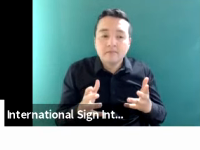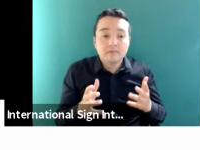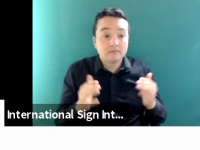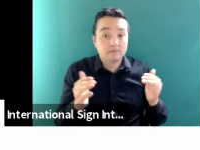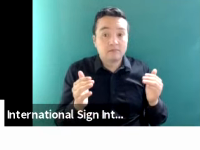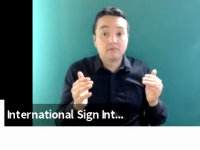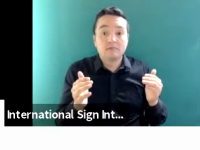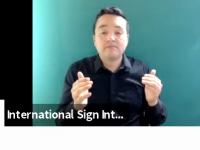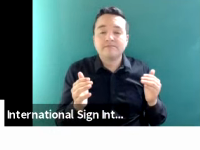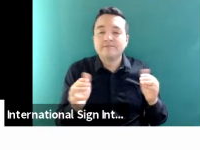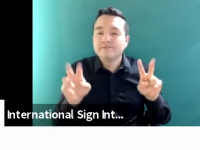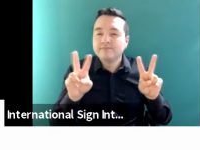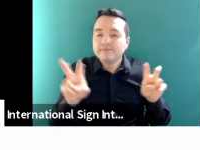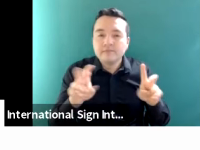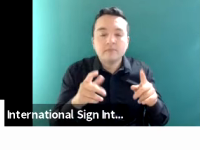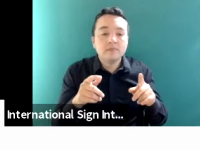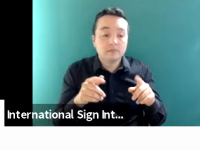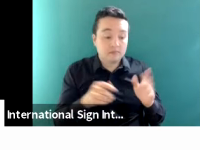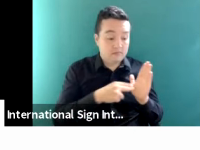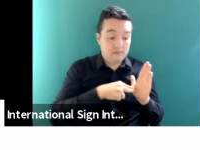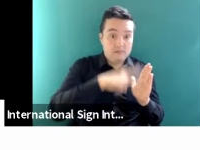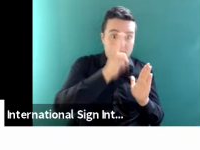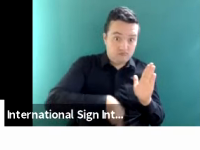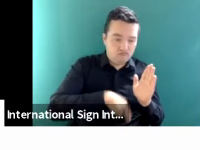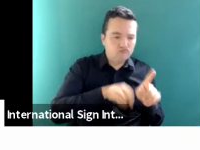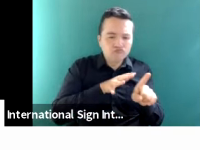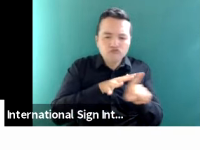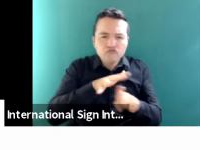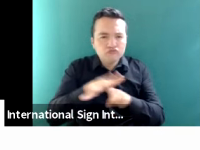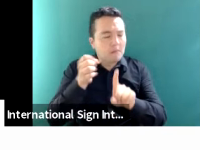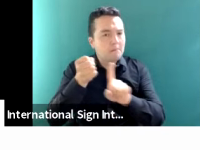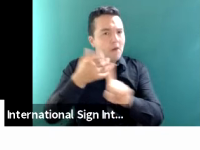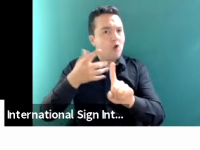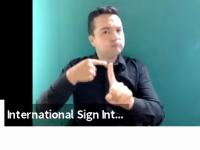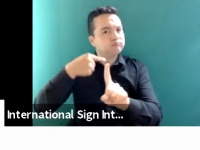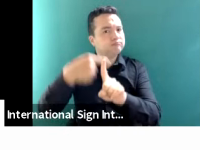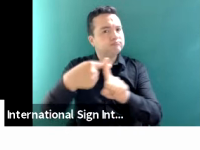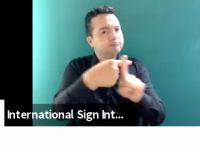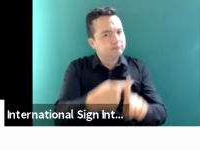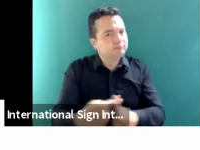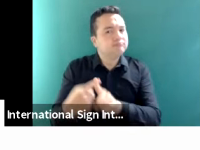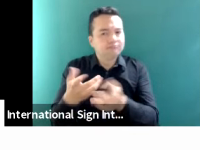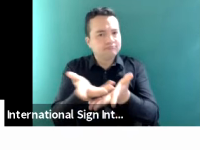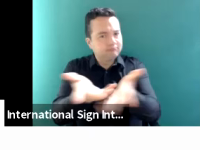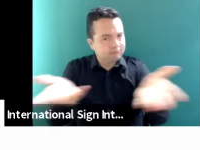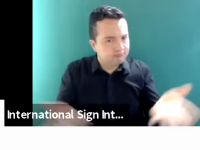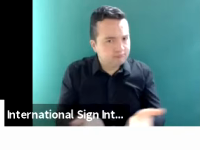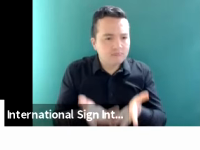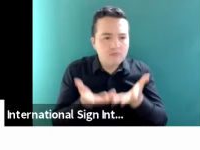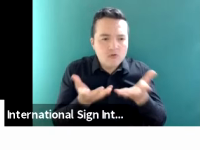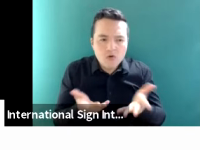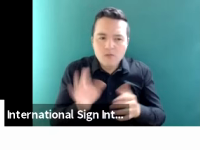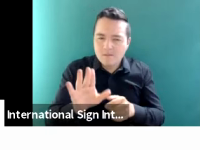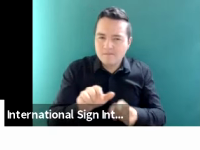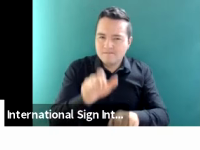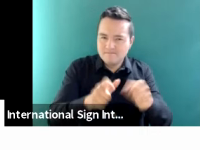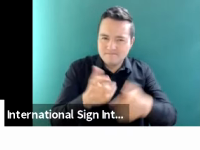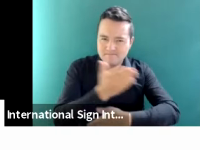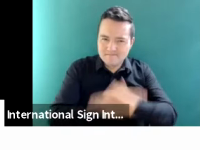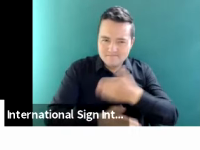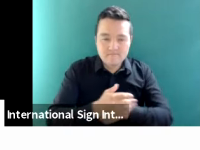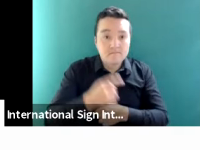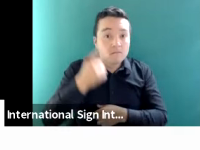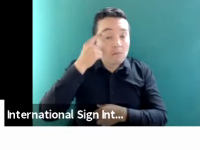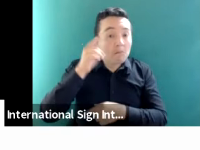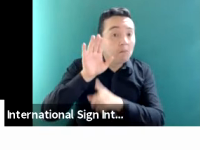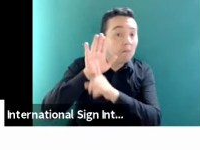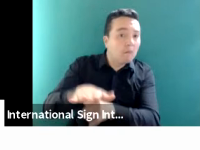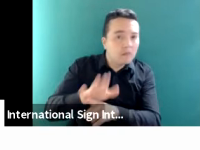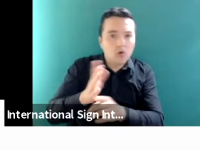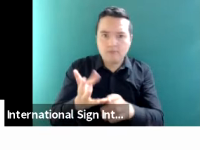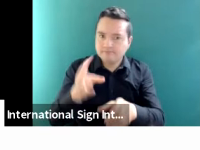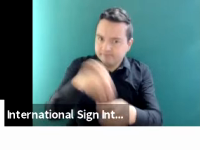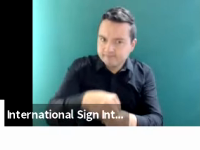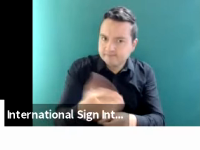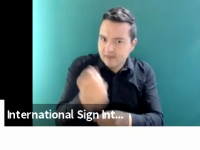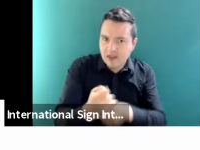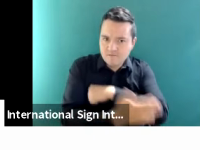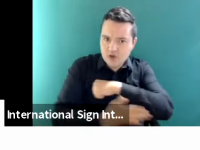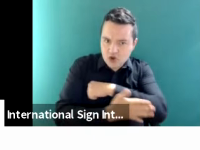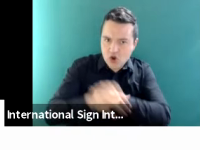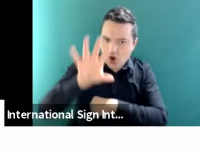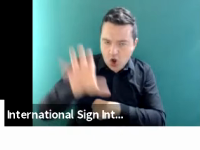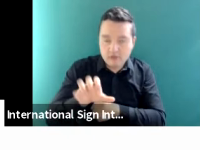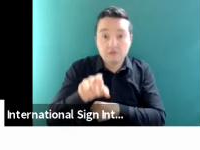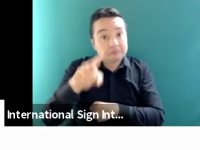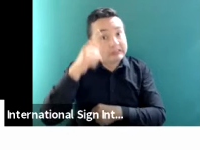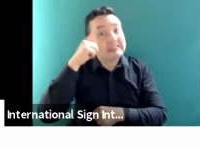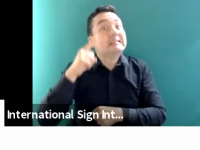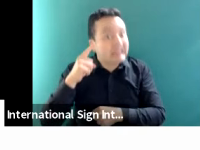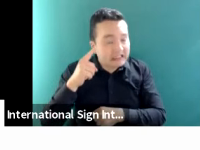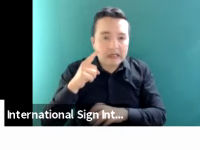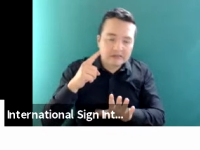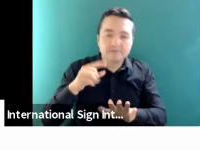That goes to 93 percent of countries that responded this year.